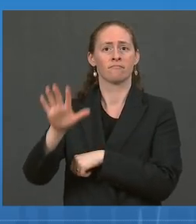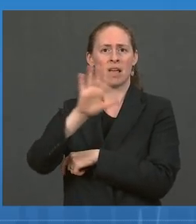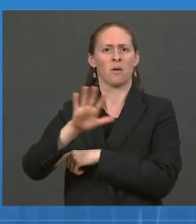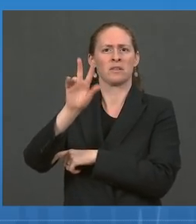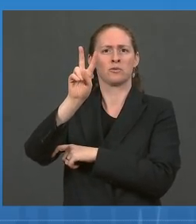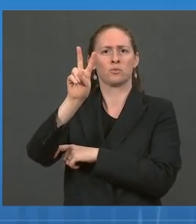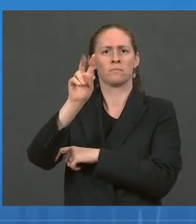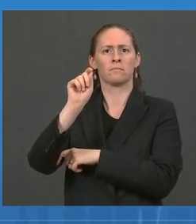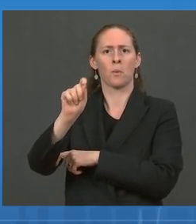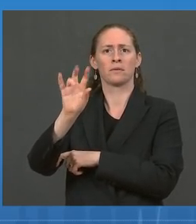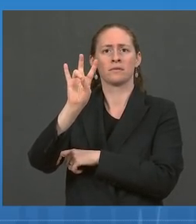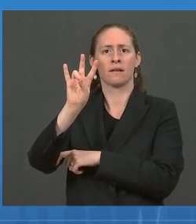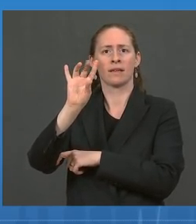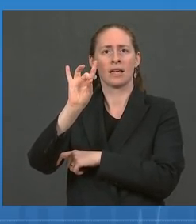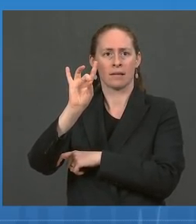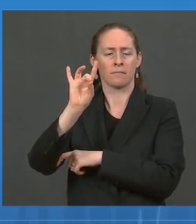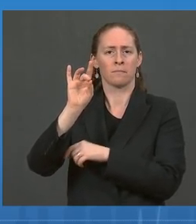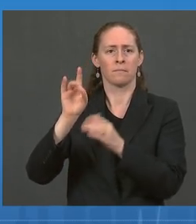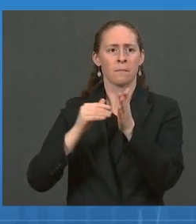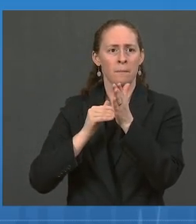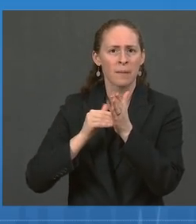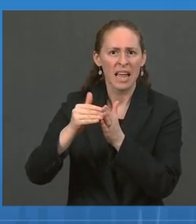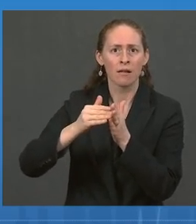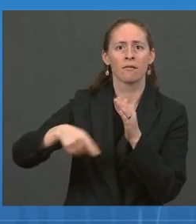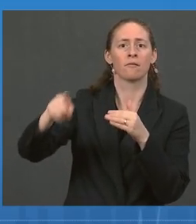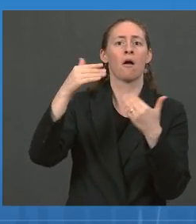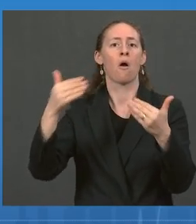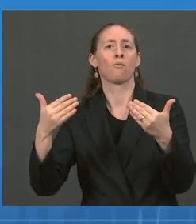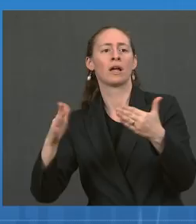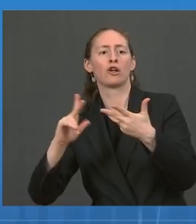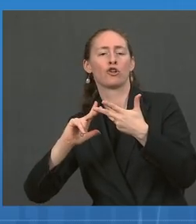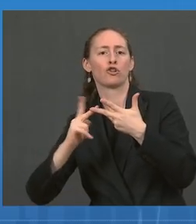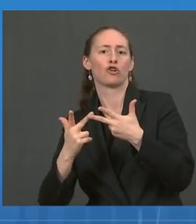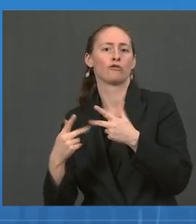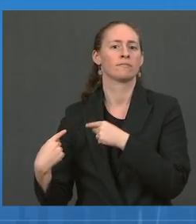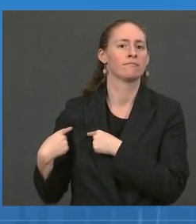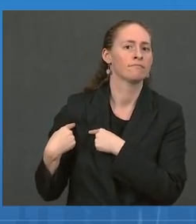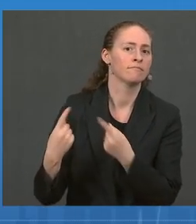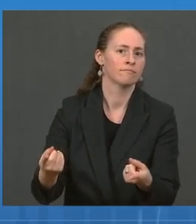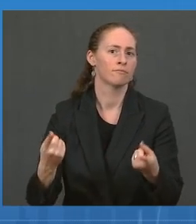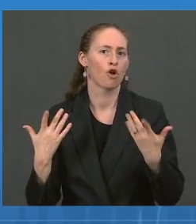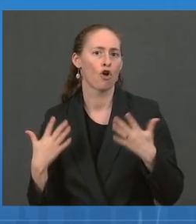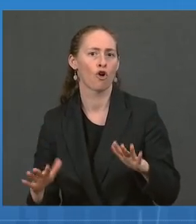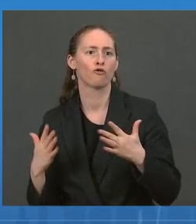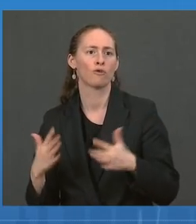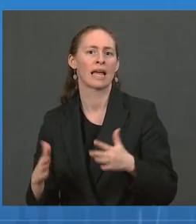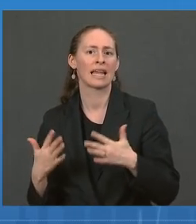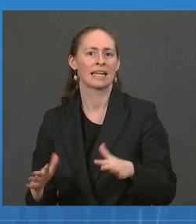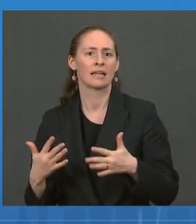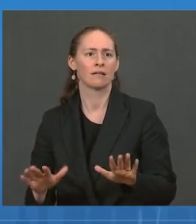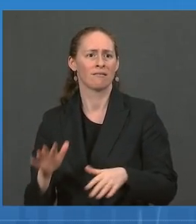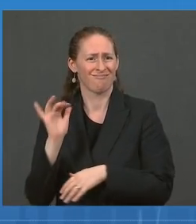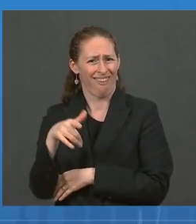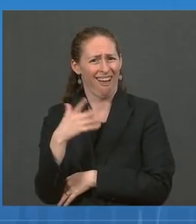of people who've received an additional booster dose. But we've done very well. But, in fact, there are still,